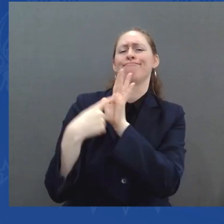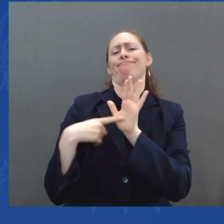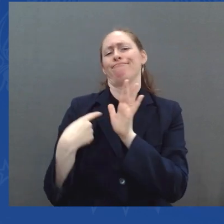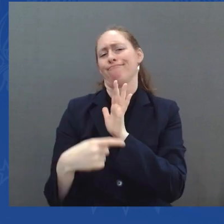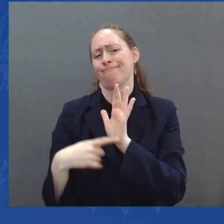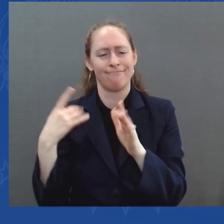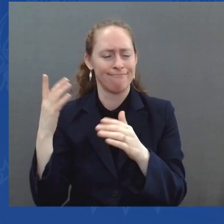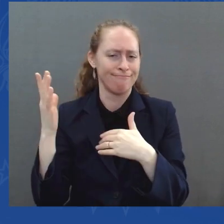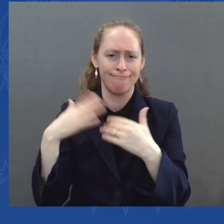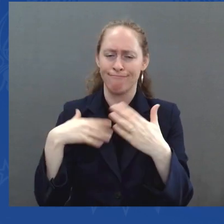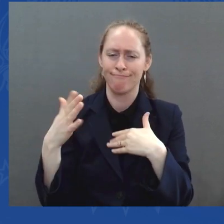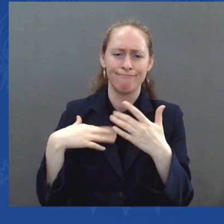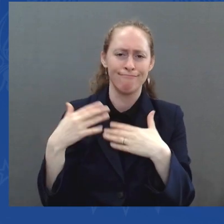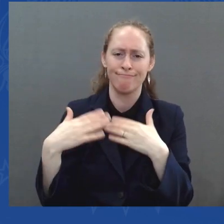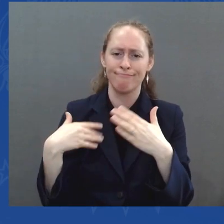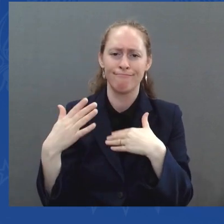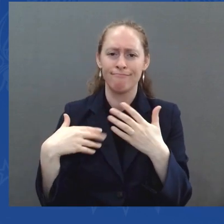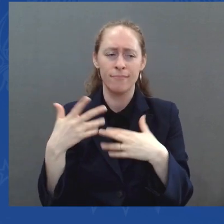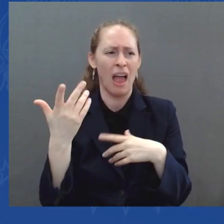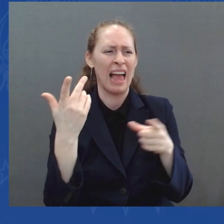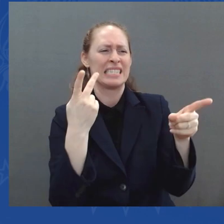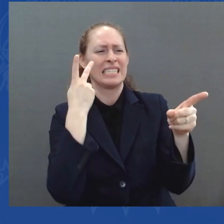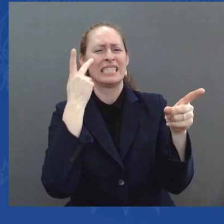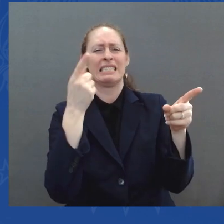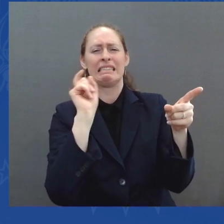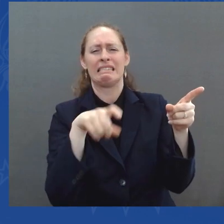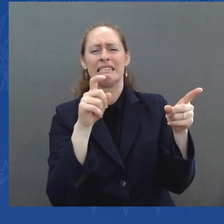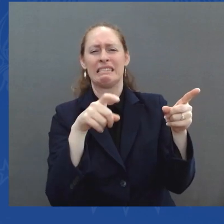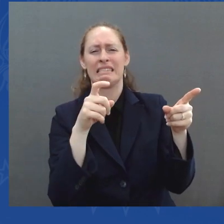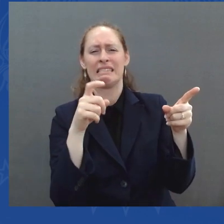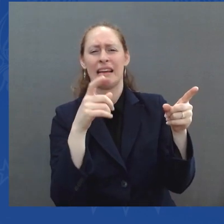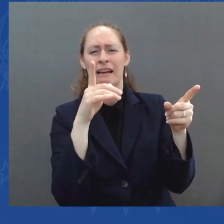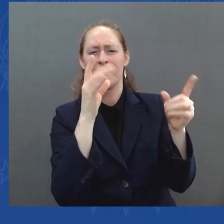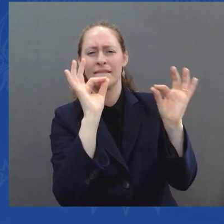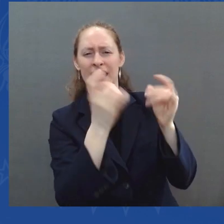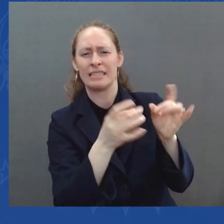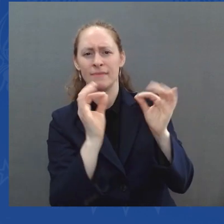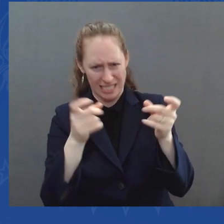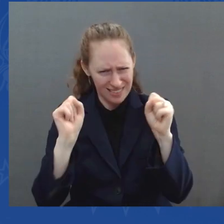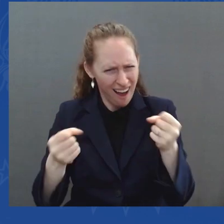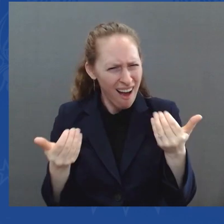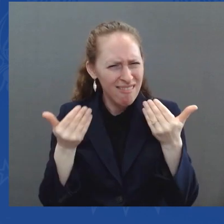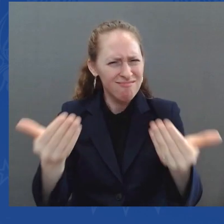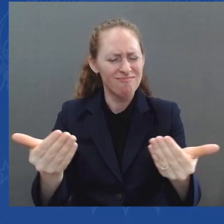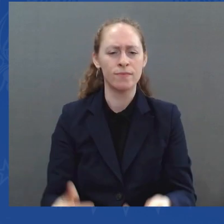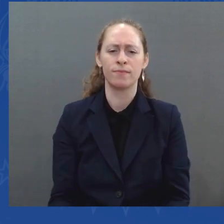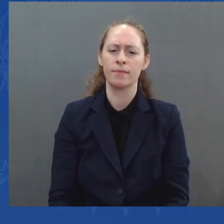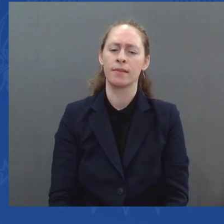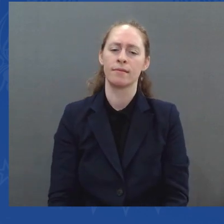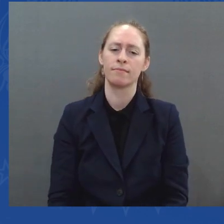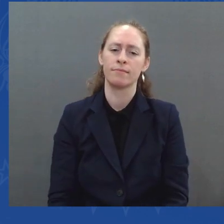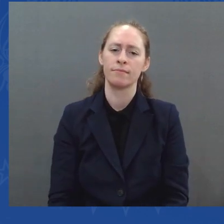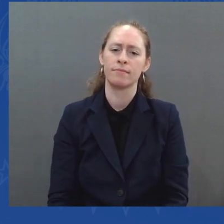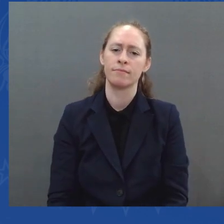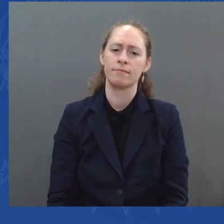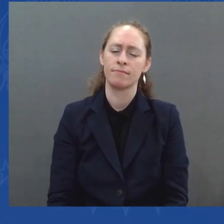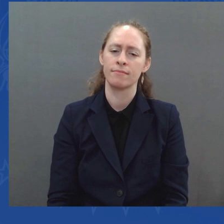You can have an impact on millions of lives. You can all make sure folks don't have to lose their homes